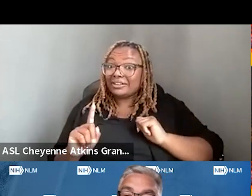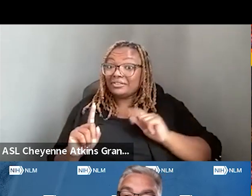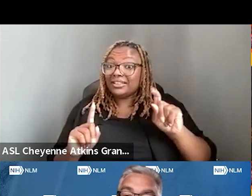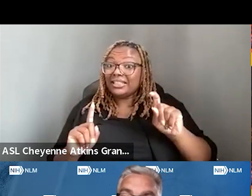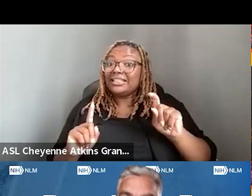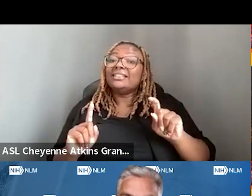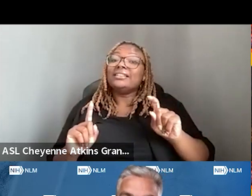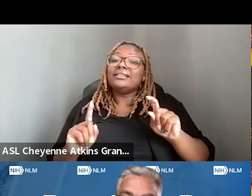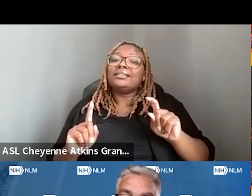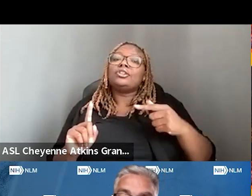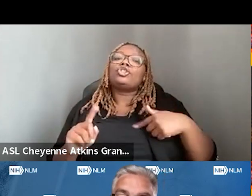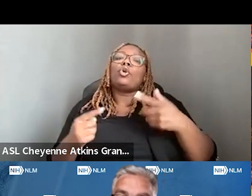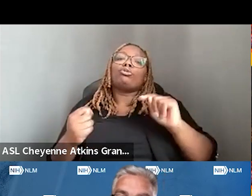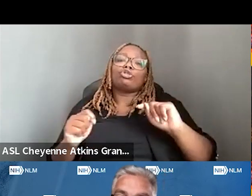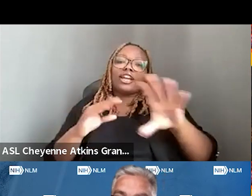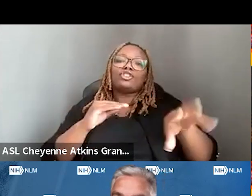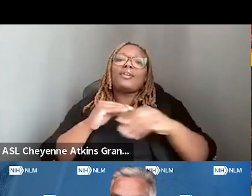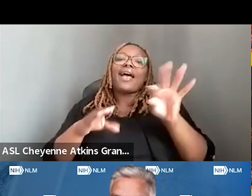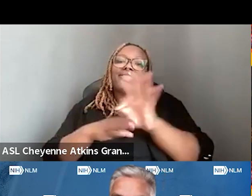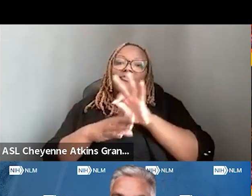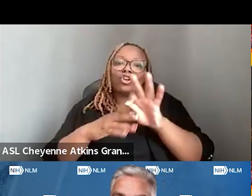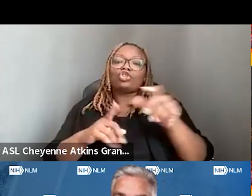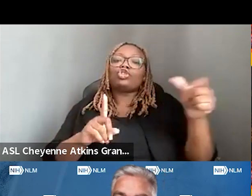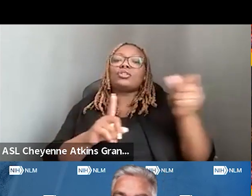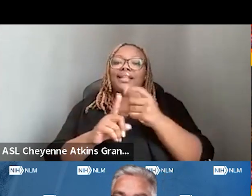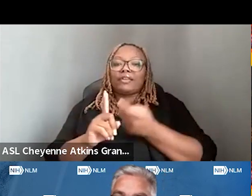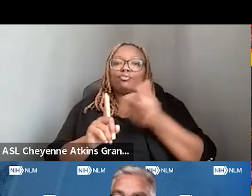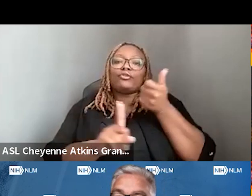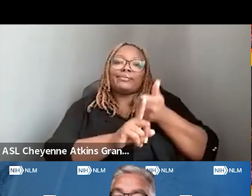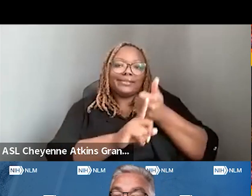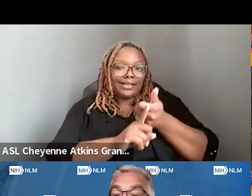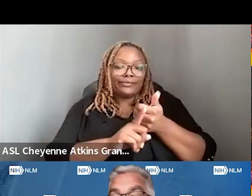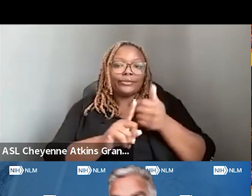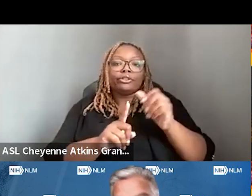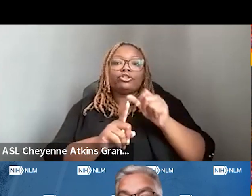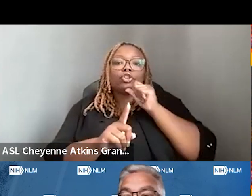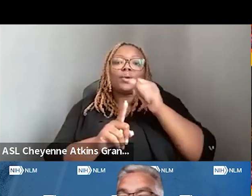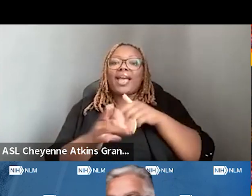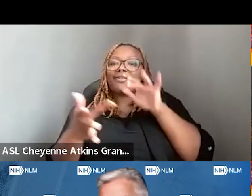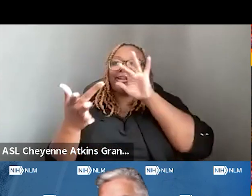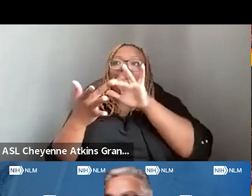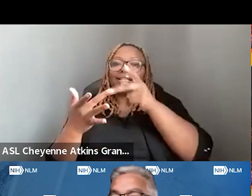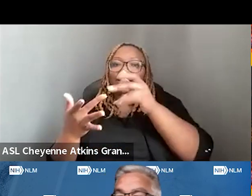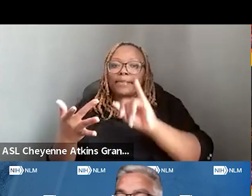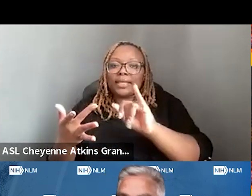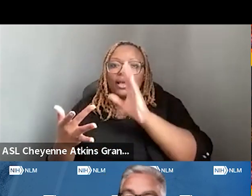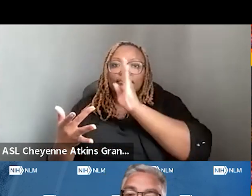So we -- we're working to add that capability as well so that you wouldn't have to contact this person to remove yourself.